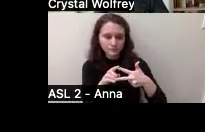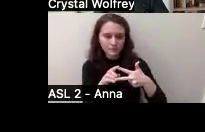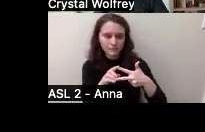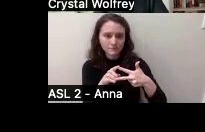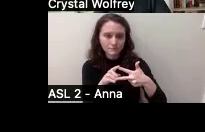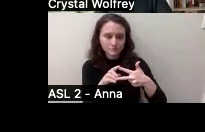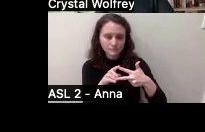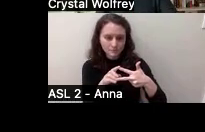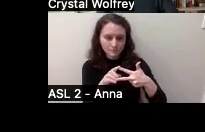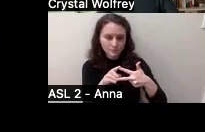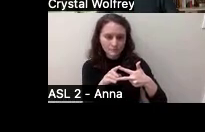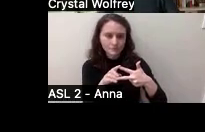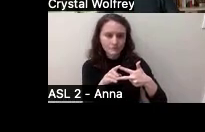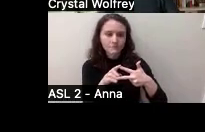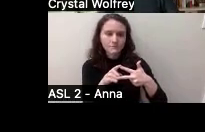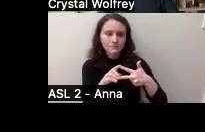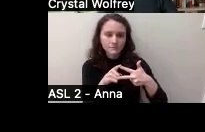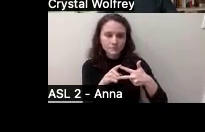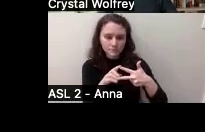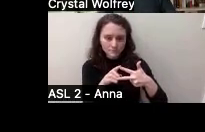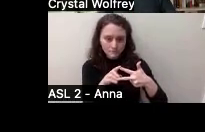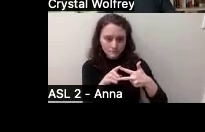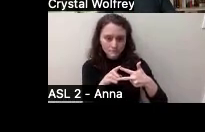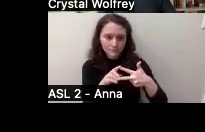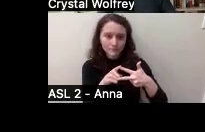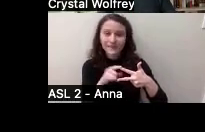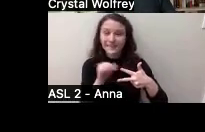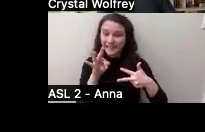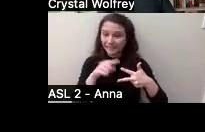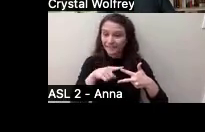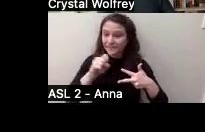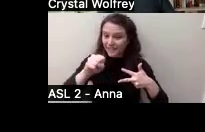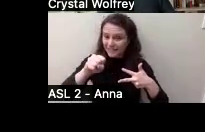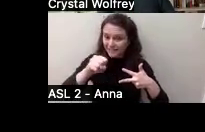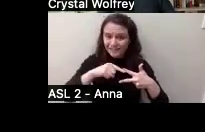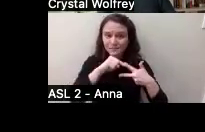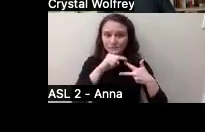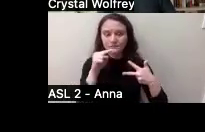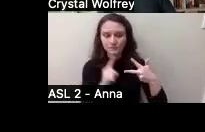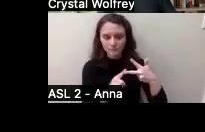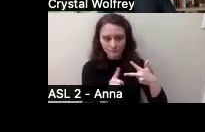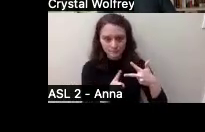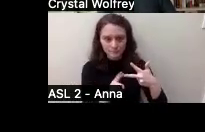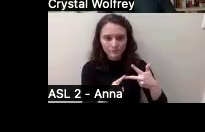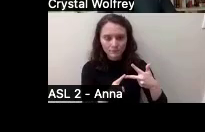as the application that was peer reviewed, and if so, are the changes significant enough that it would have impacted